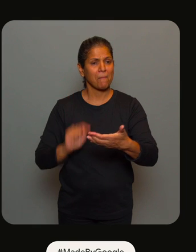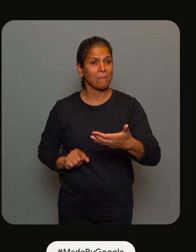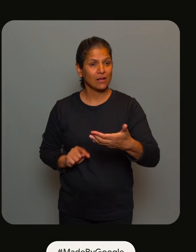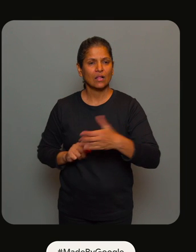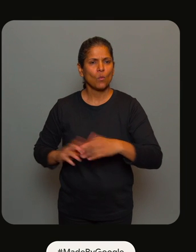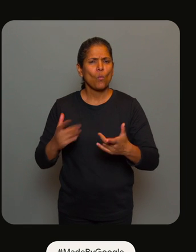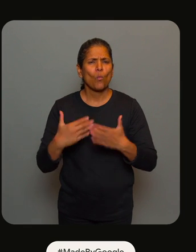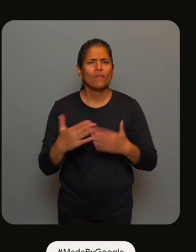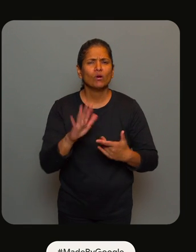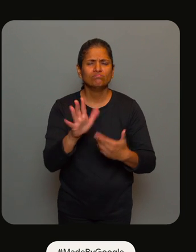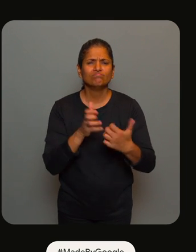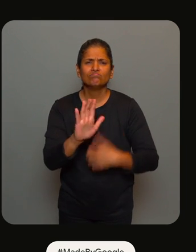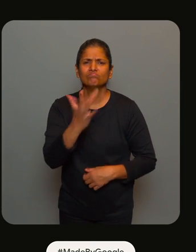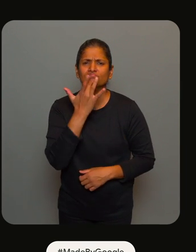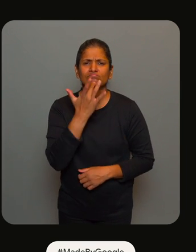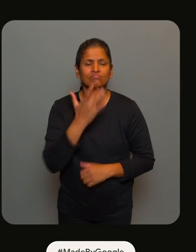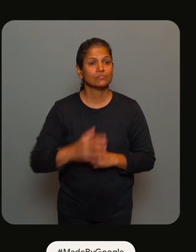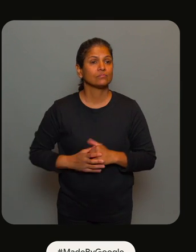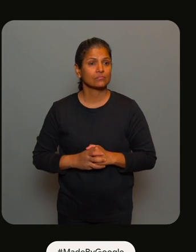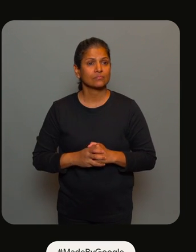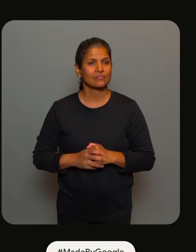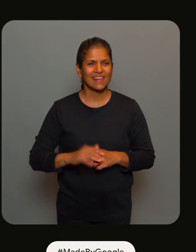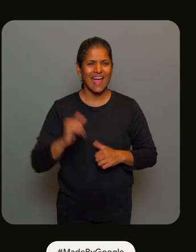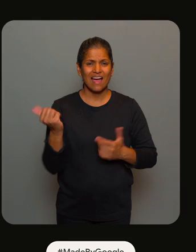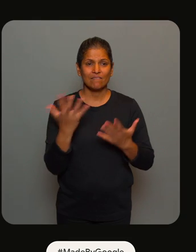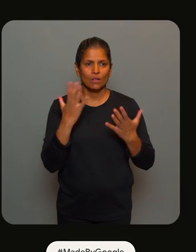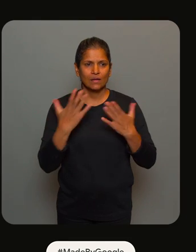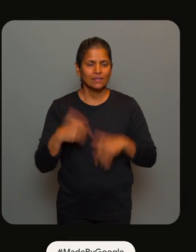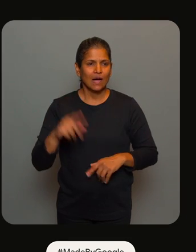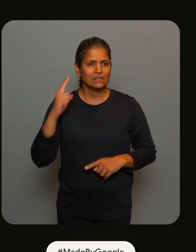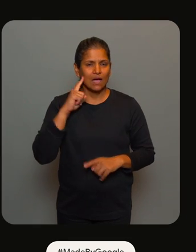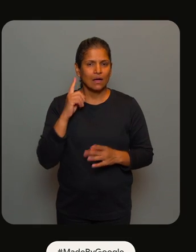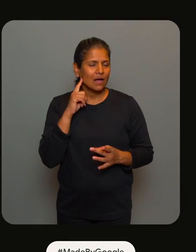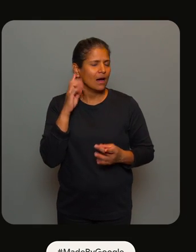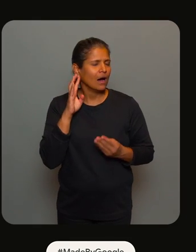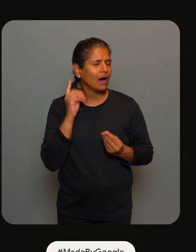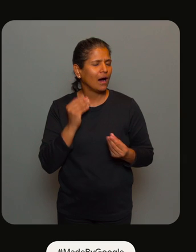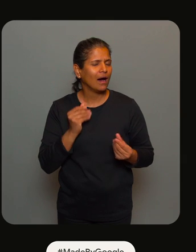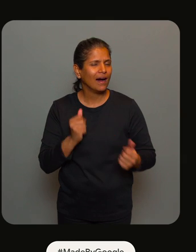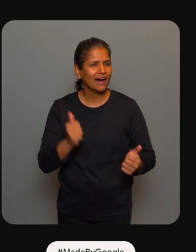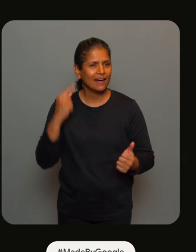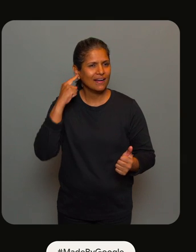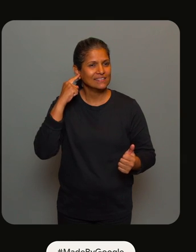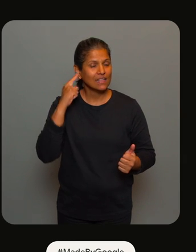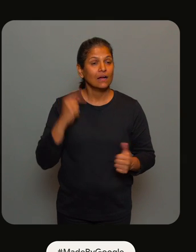Your phone should also make your phone calls sound better. Coming in a feature drop later this year, Clear Calling will